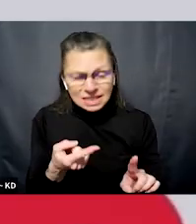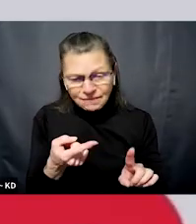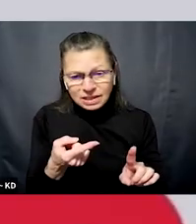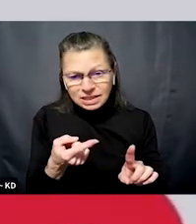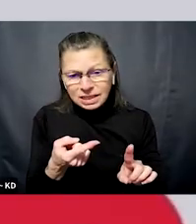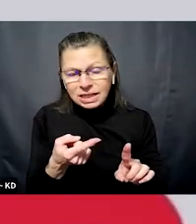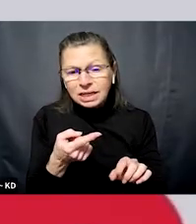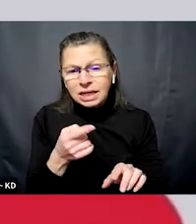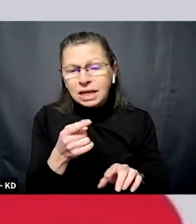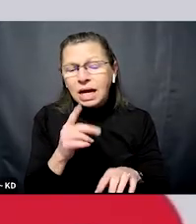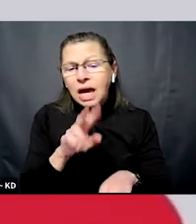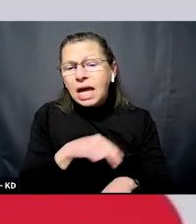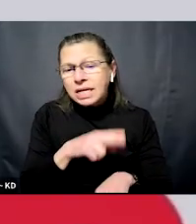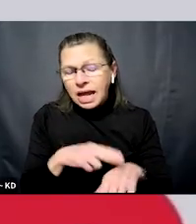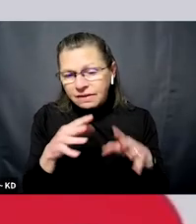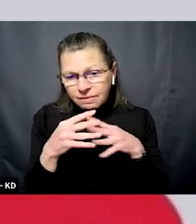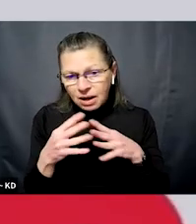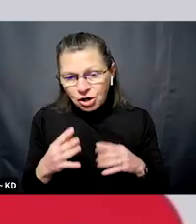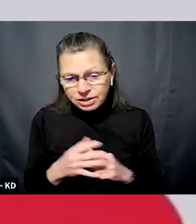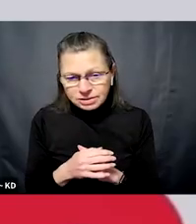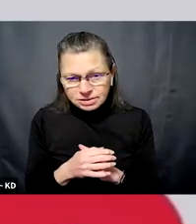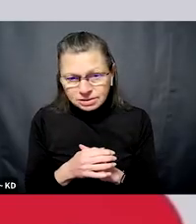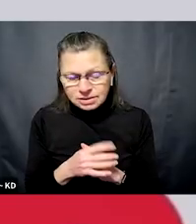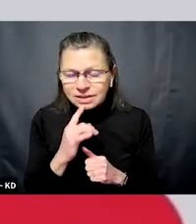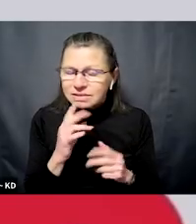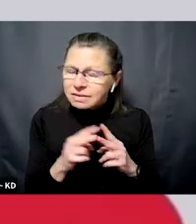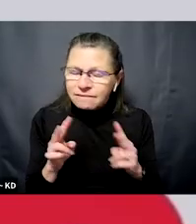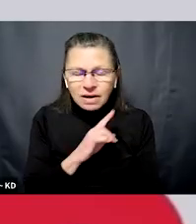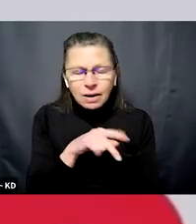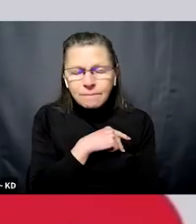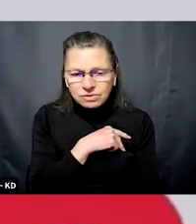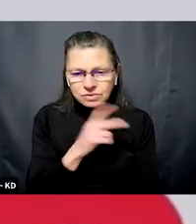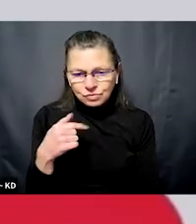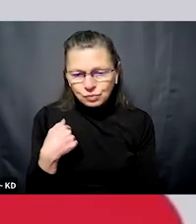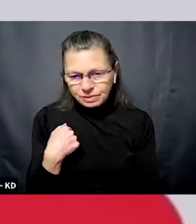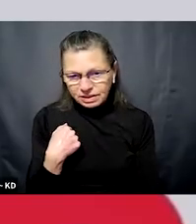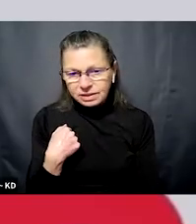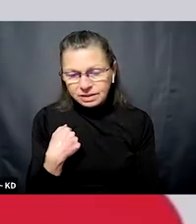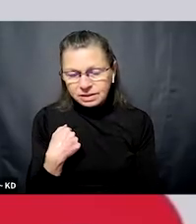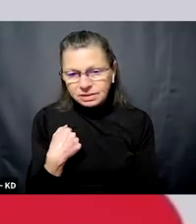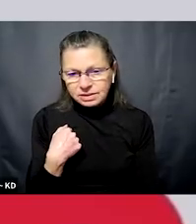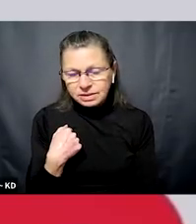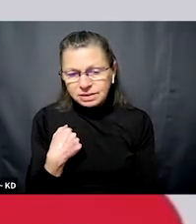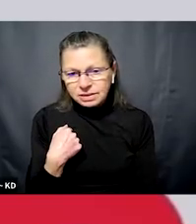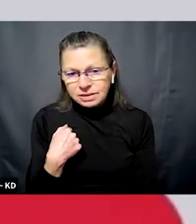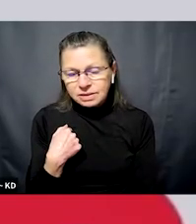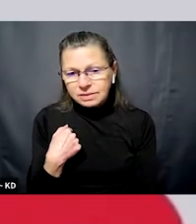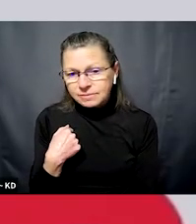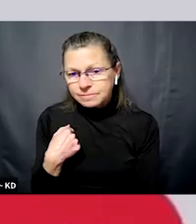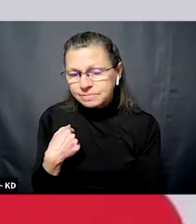this is very personal to me. And so, with that being said, when I reflect on some of